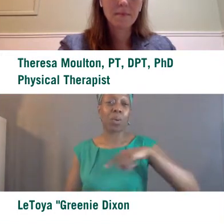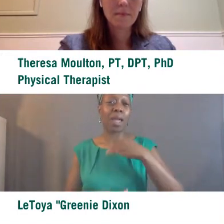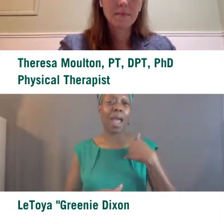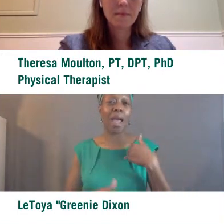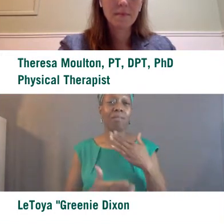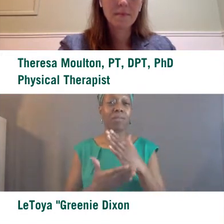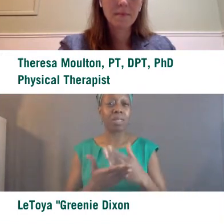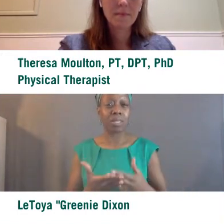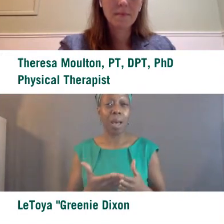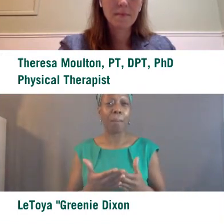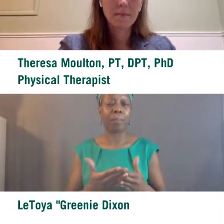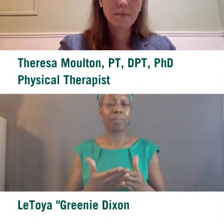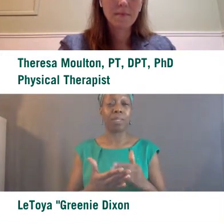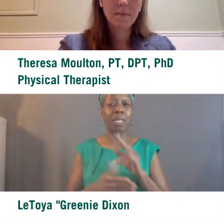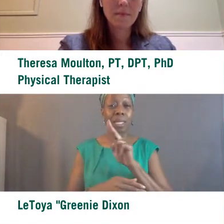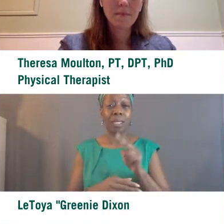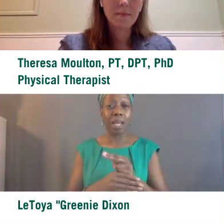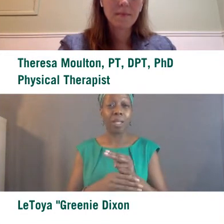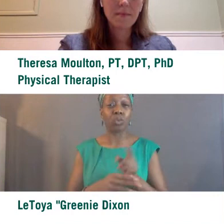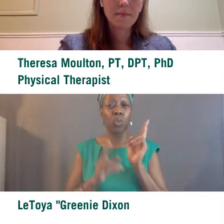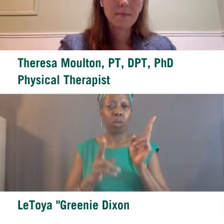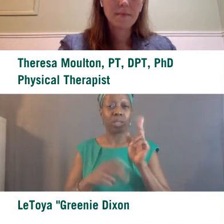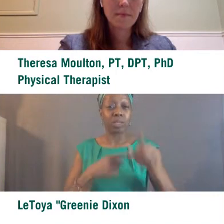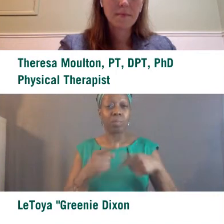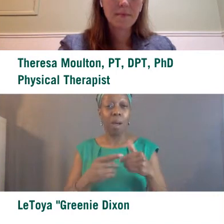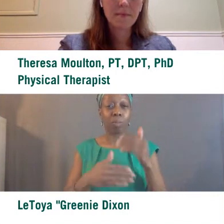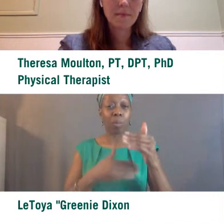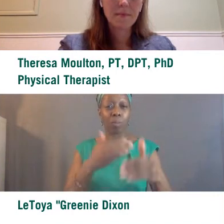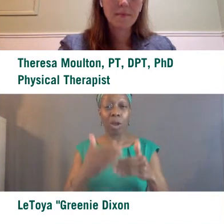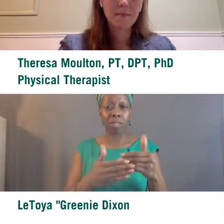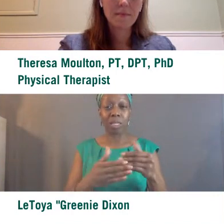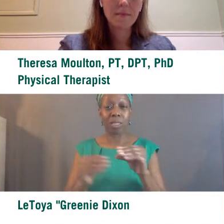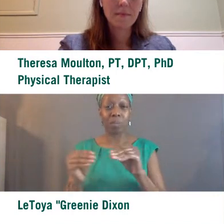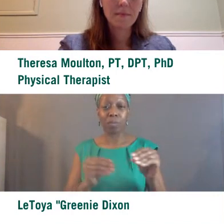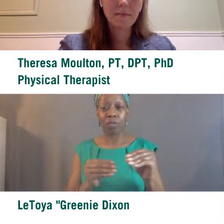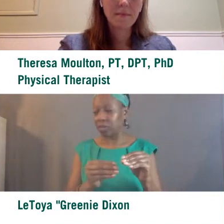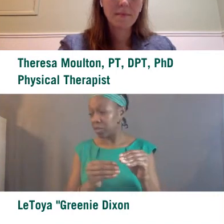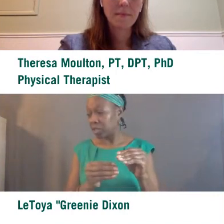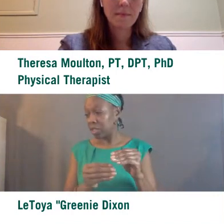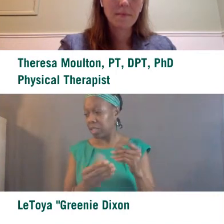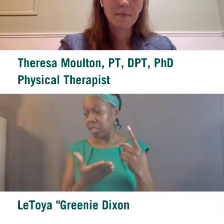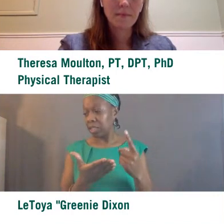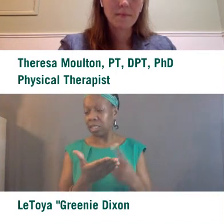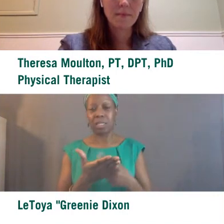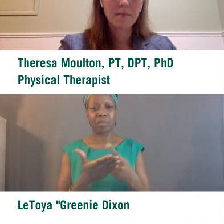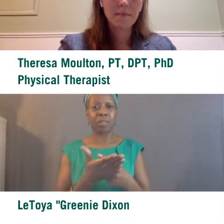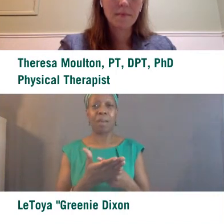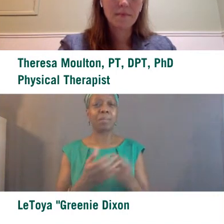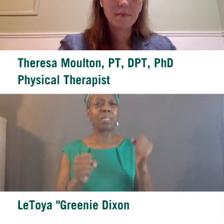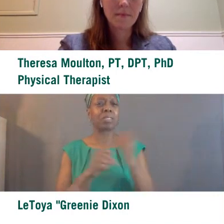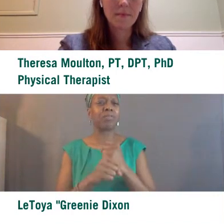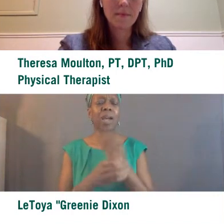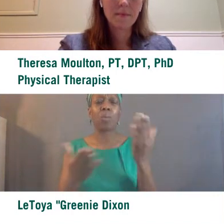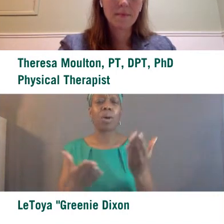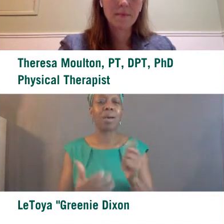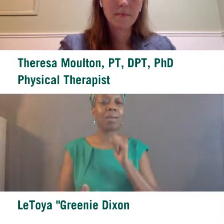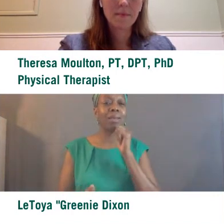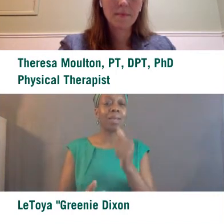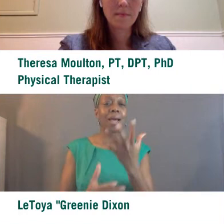And sometimes the fight is just not to lose a skill. And so I think it's very important